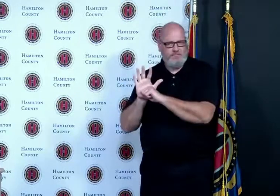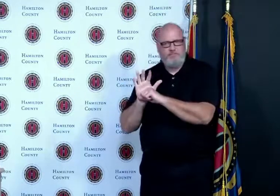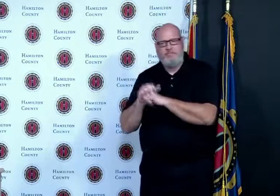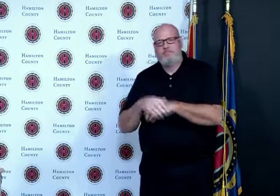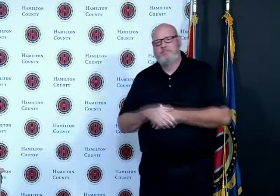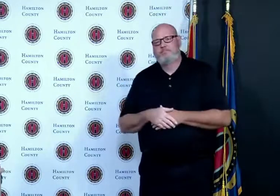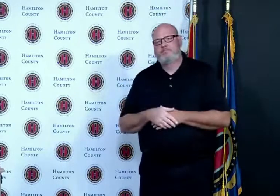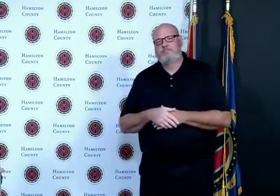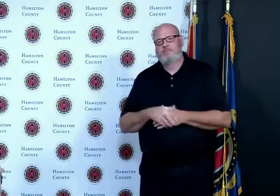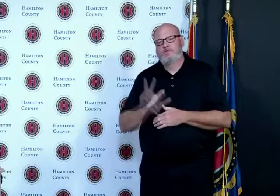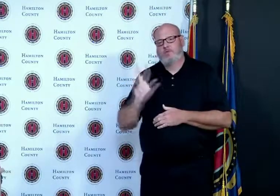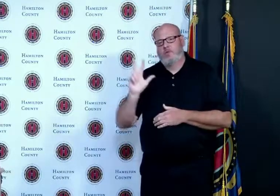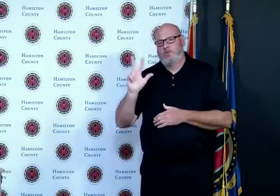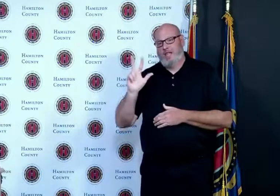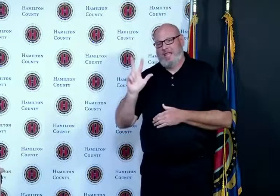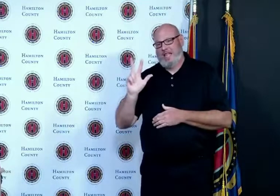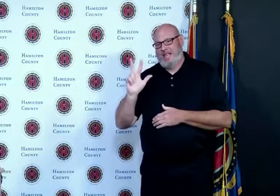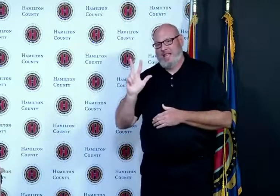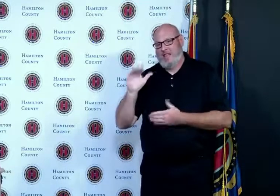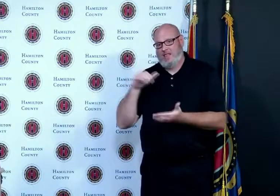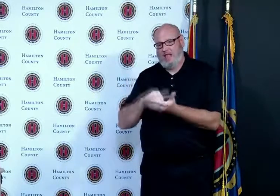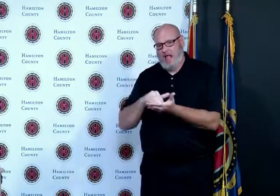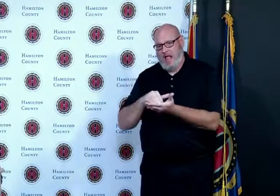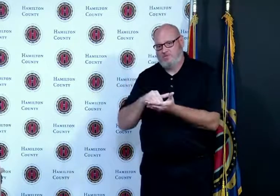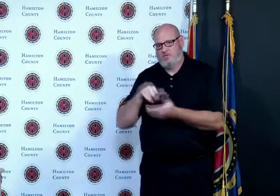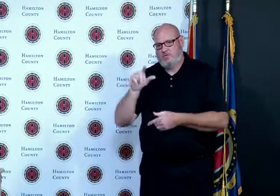of our population either starting or completing vaccinations